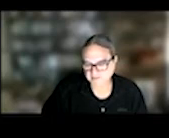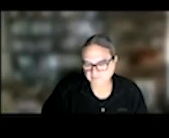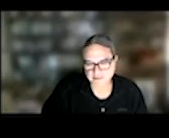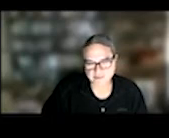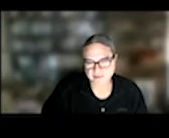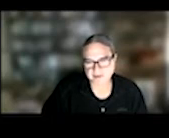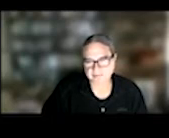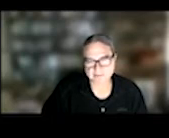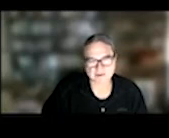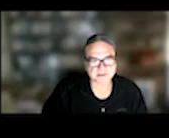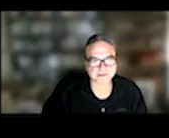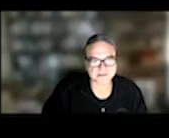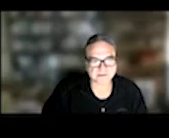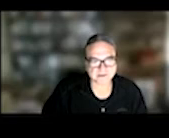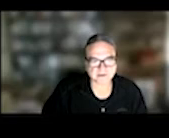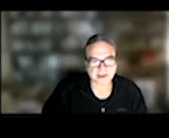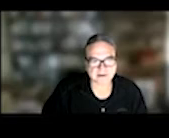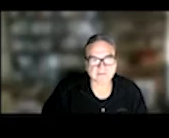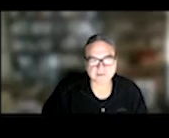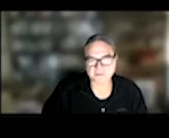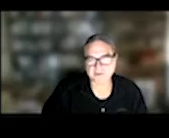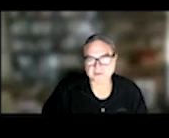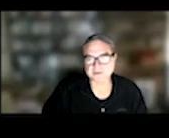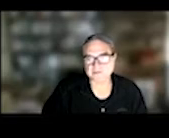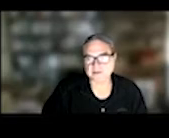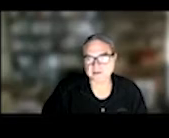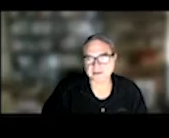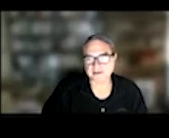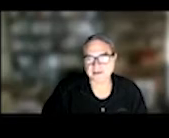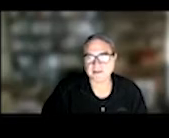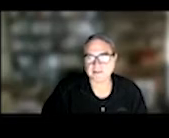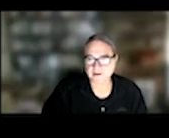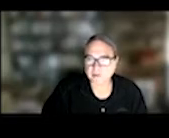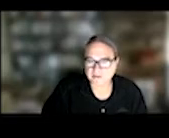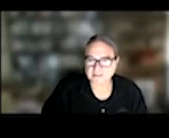friends and community members, who are caring for someone with a disability their Wellness